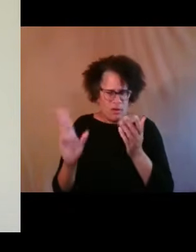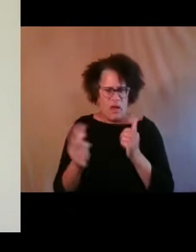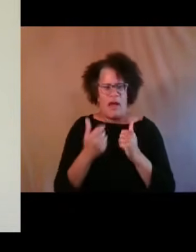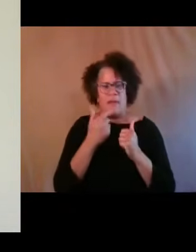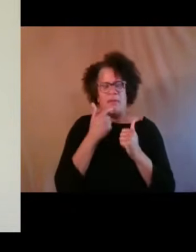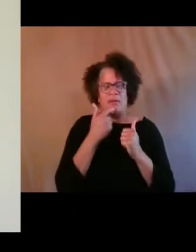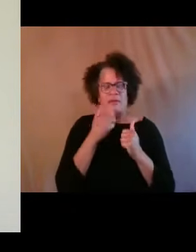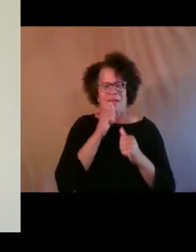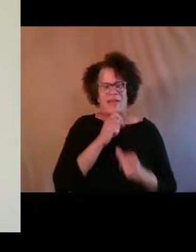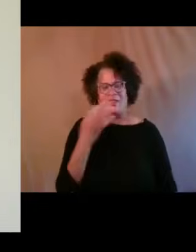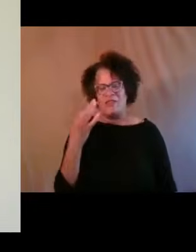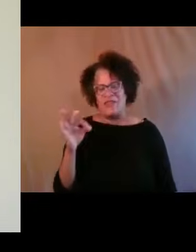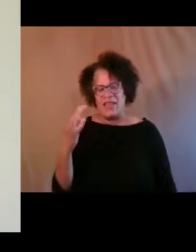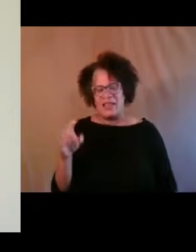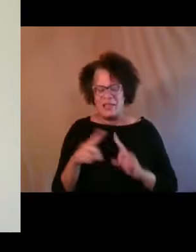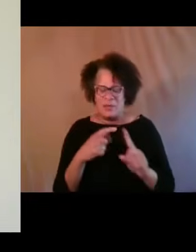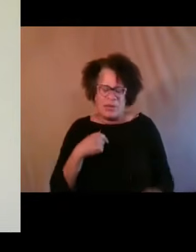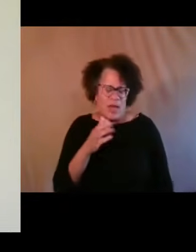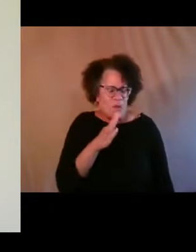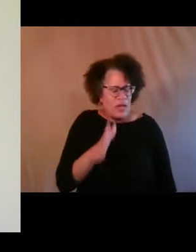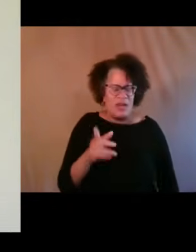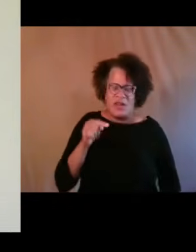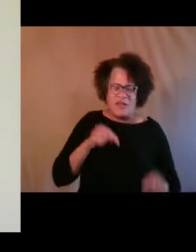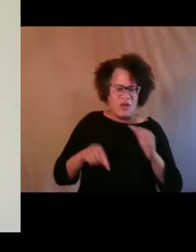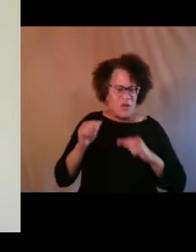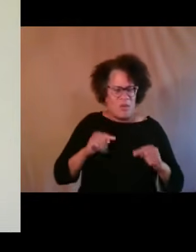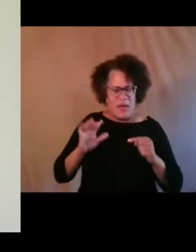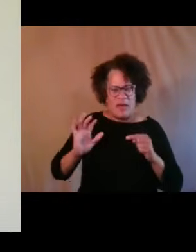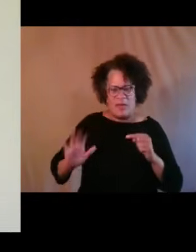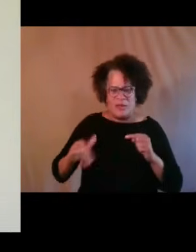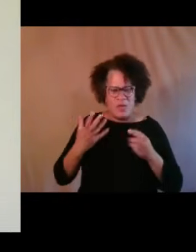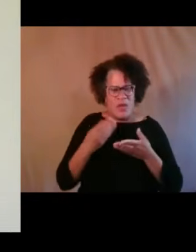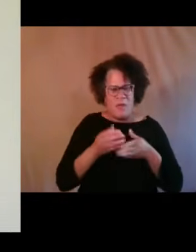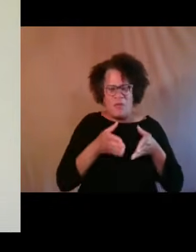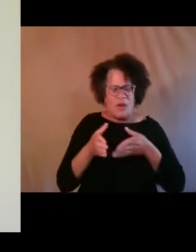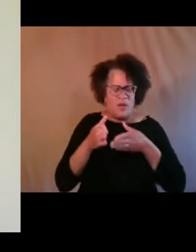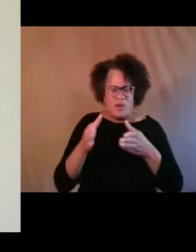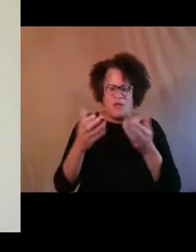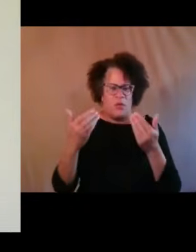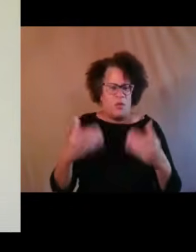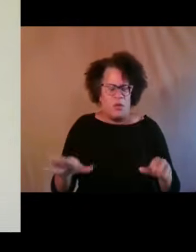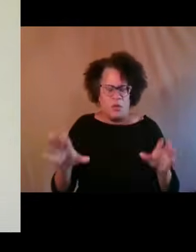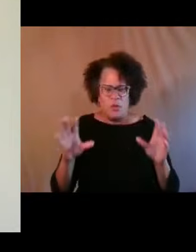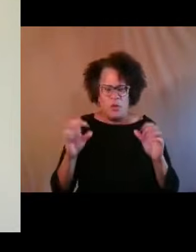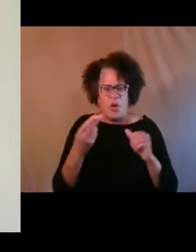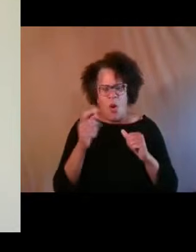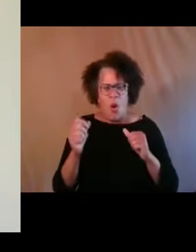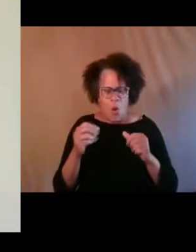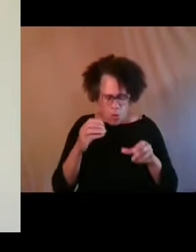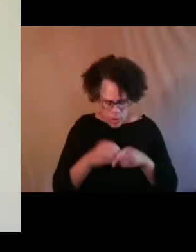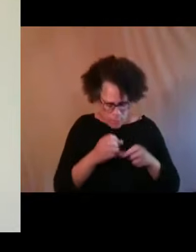but I would never go back to that muddy river. Hole in the paddle boat. The only light,